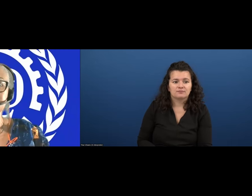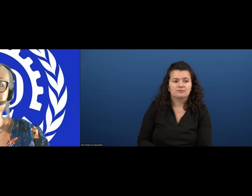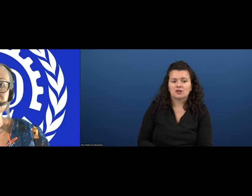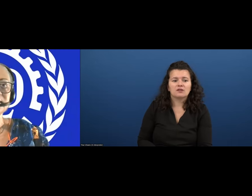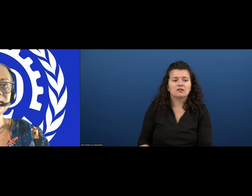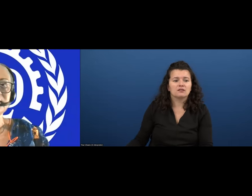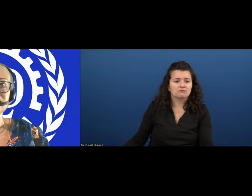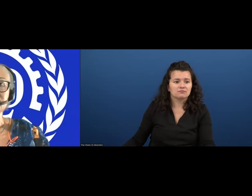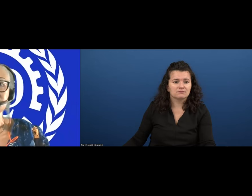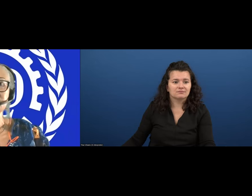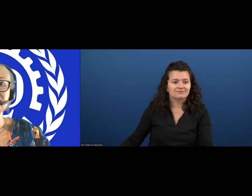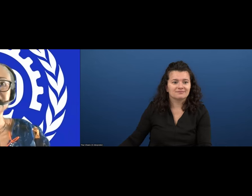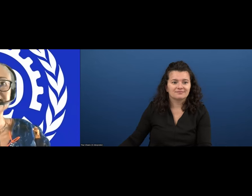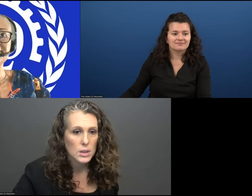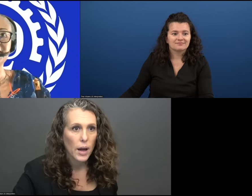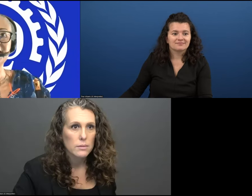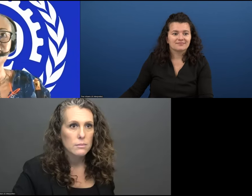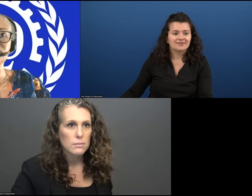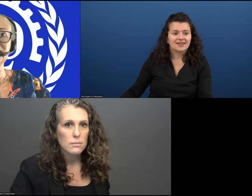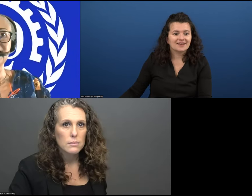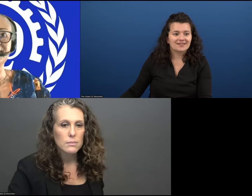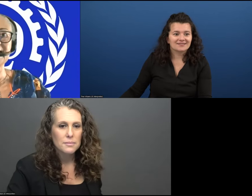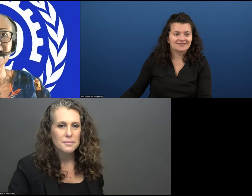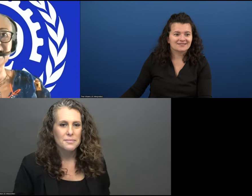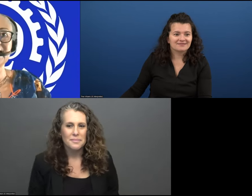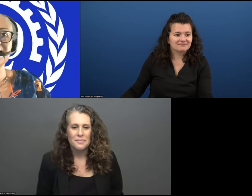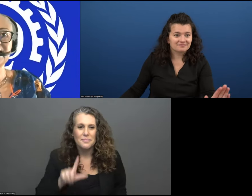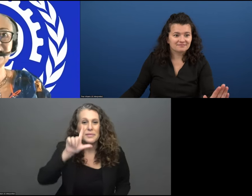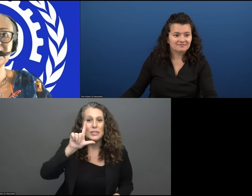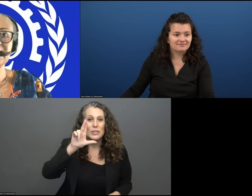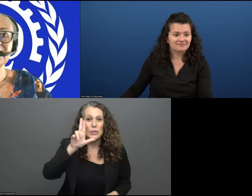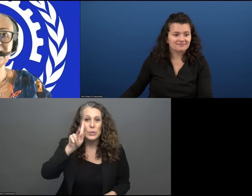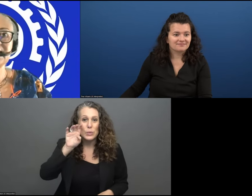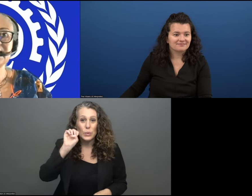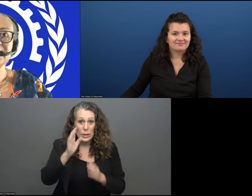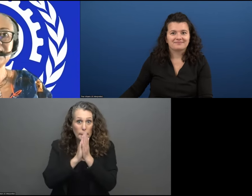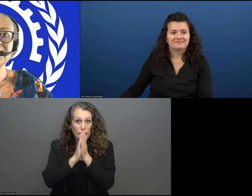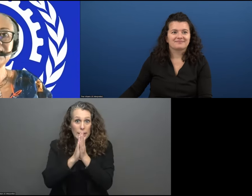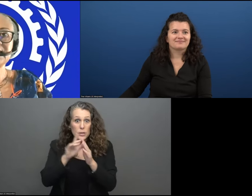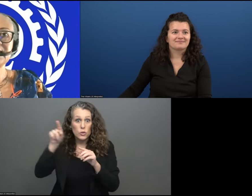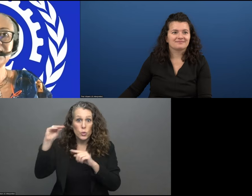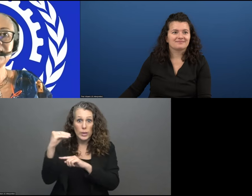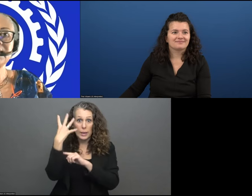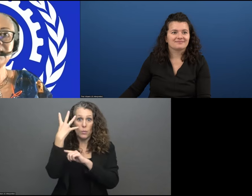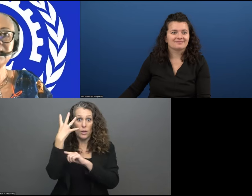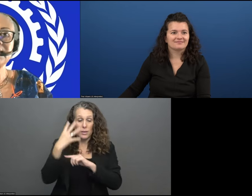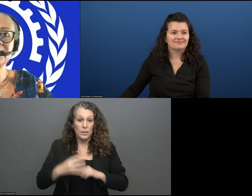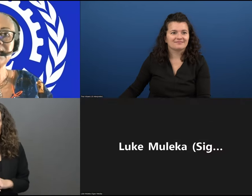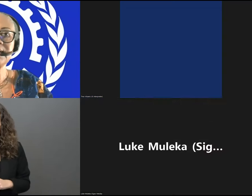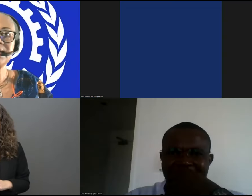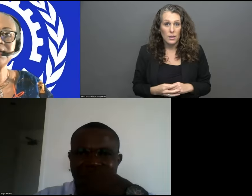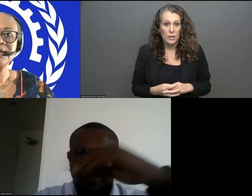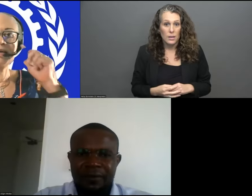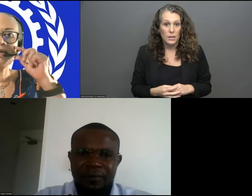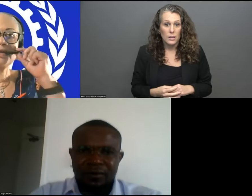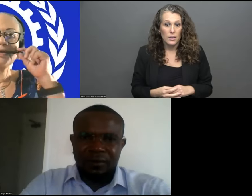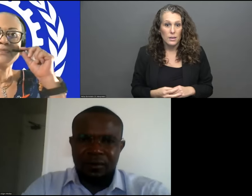10:20:43 Lick Malika movie 10:20:49 TV with Rick Amira